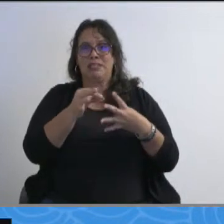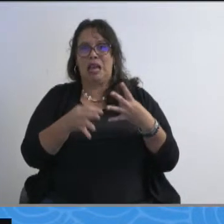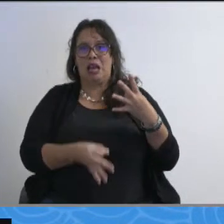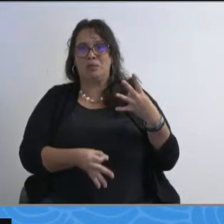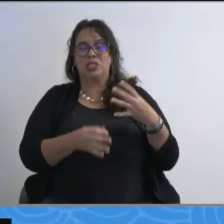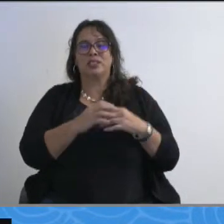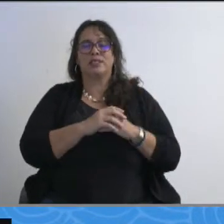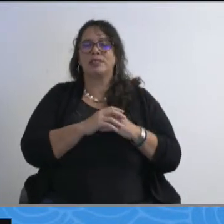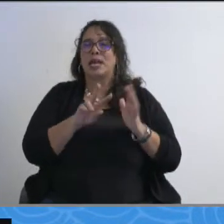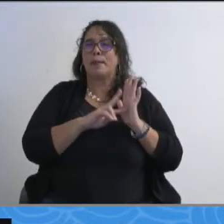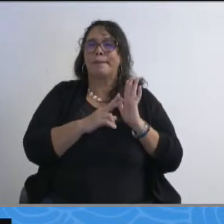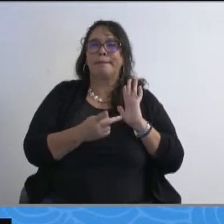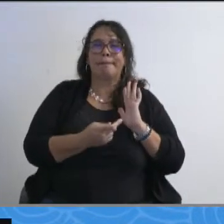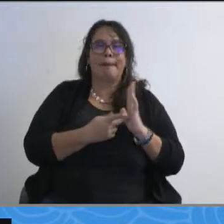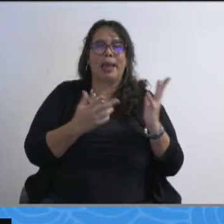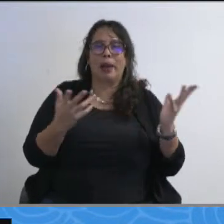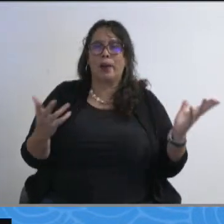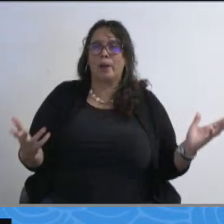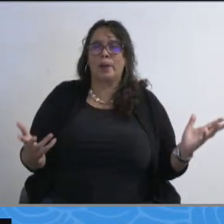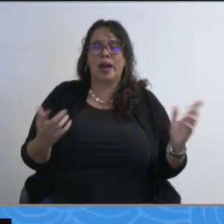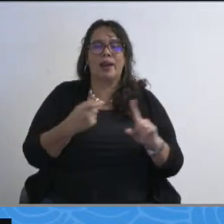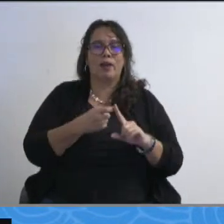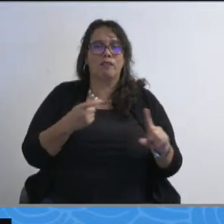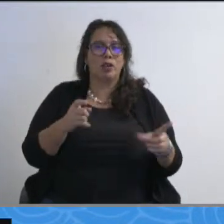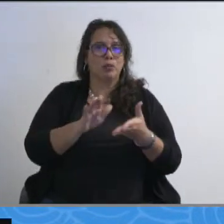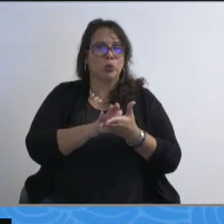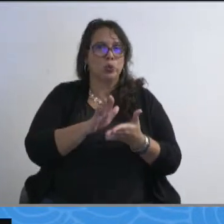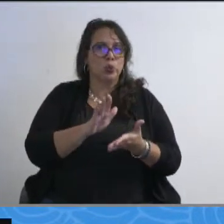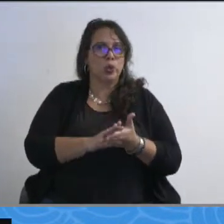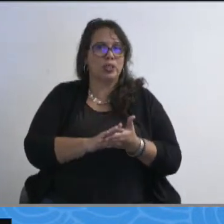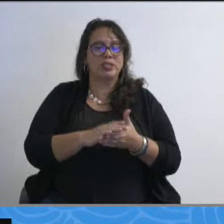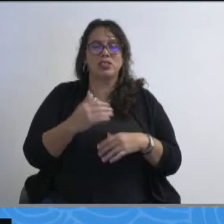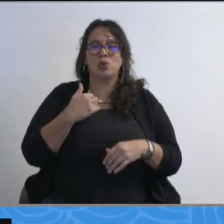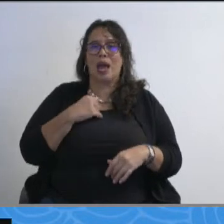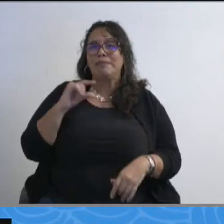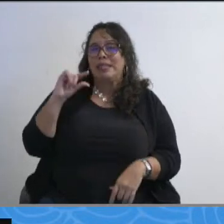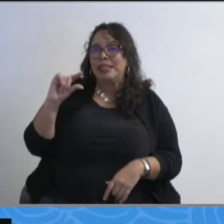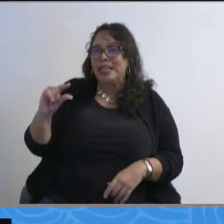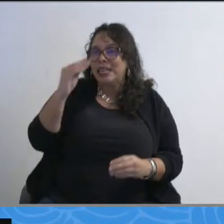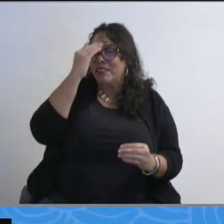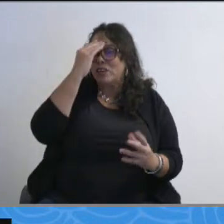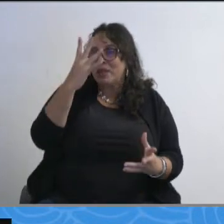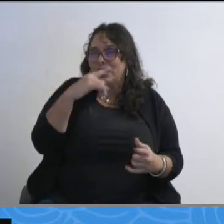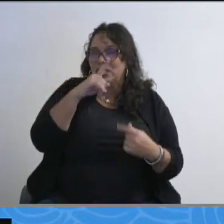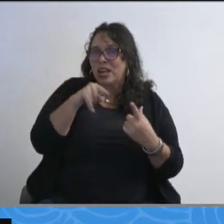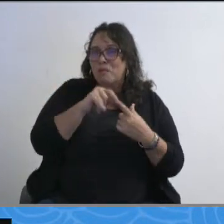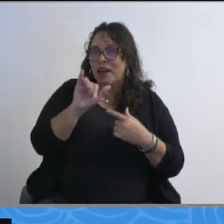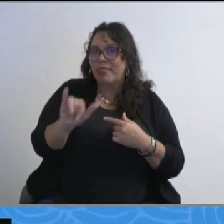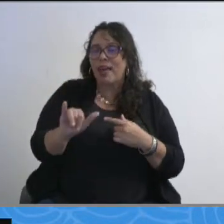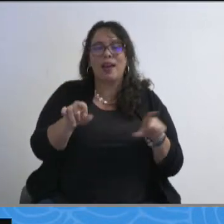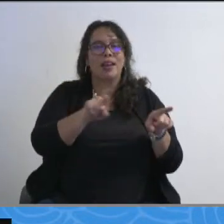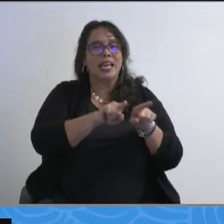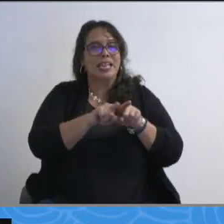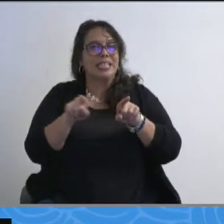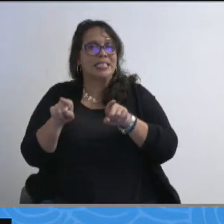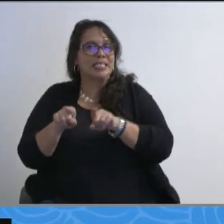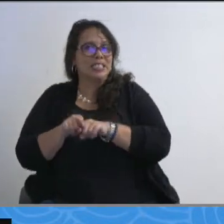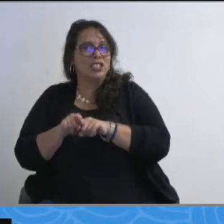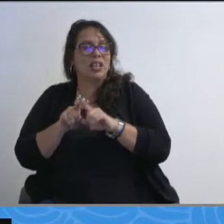What does that mean from our schools? So, you just have a little information about that in addition to how...